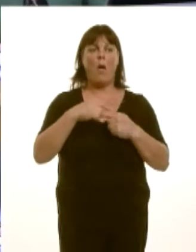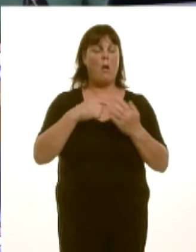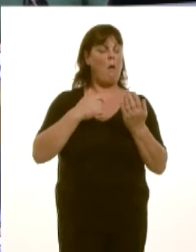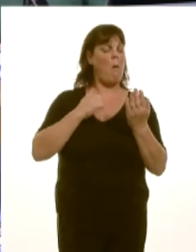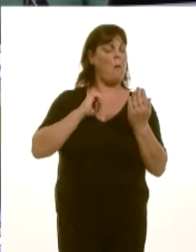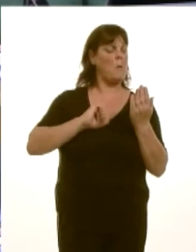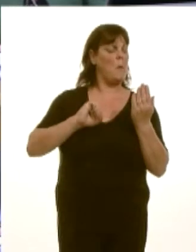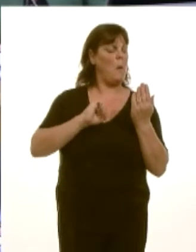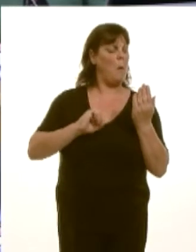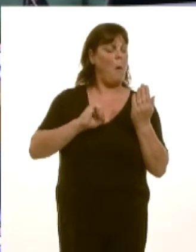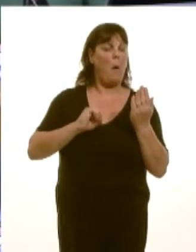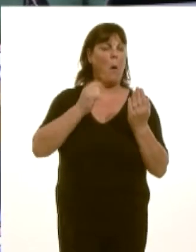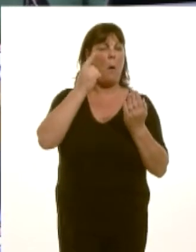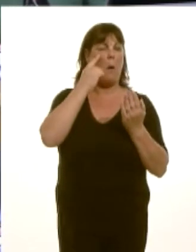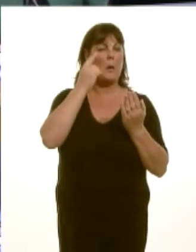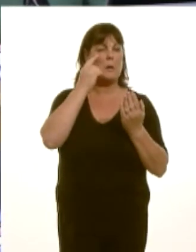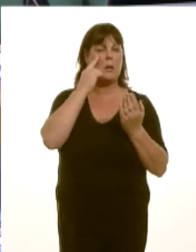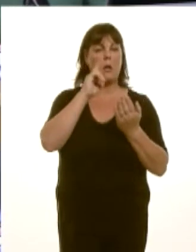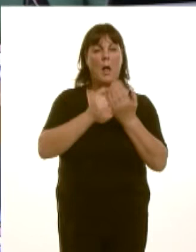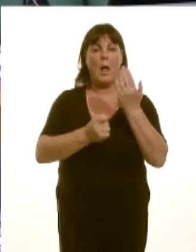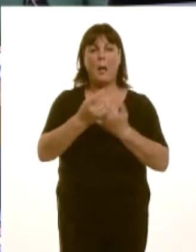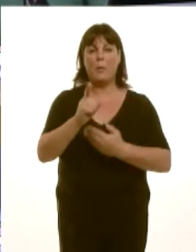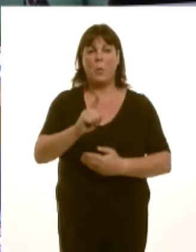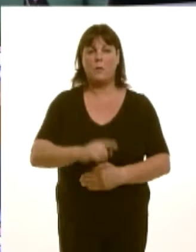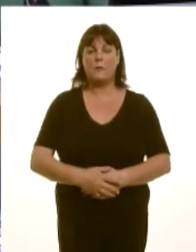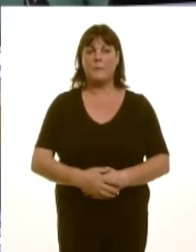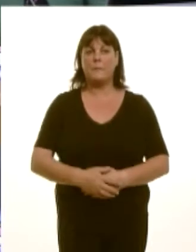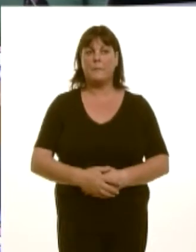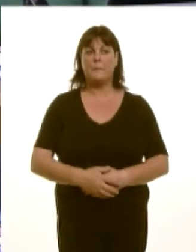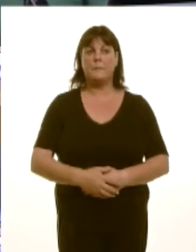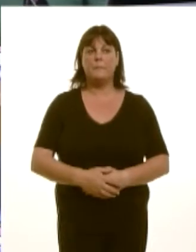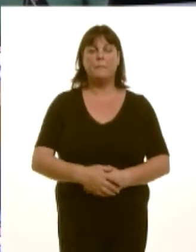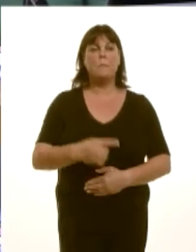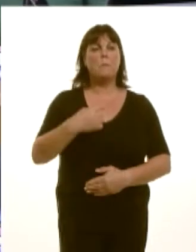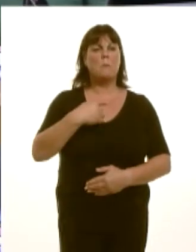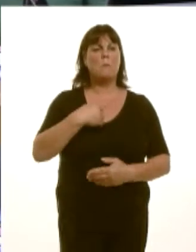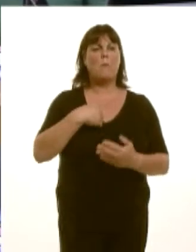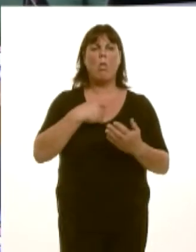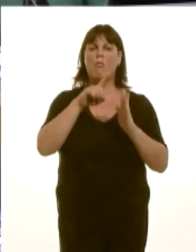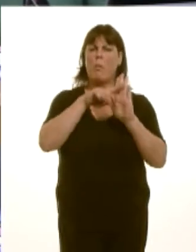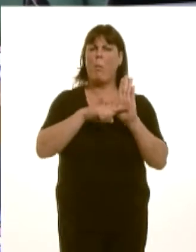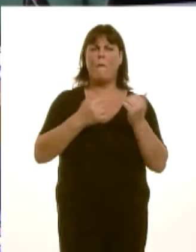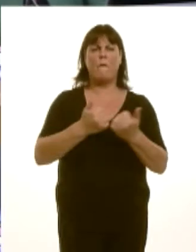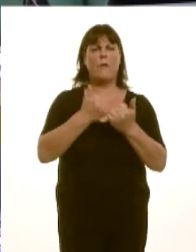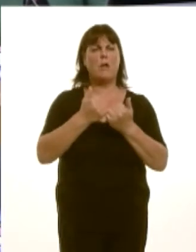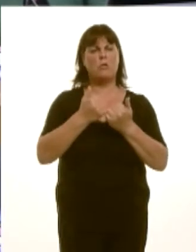We expect it to be completed by the end of this month.